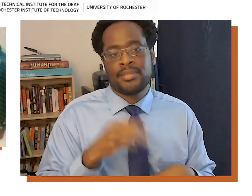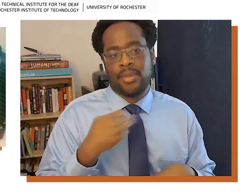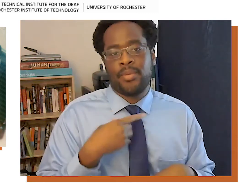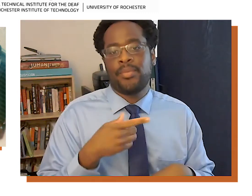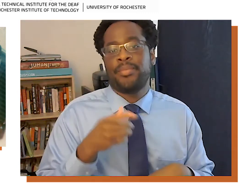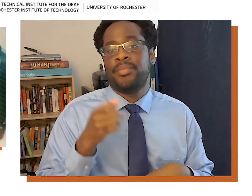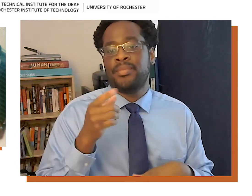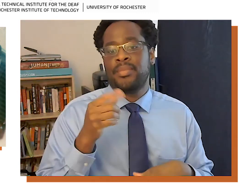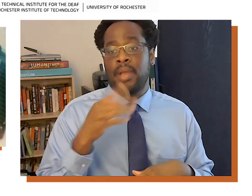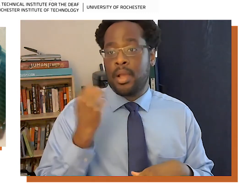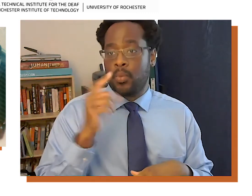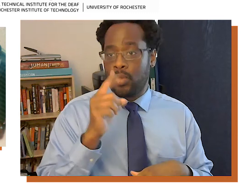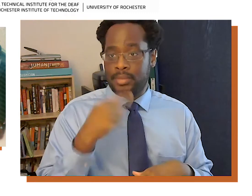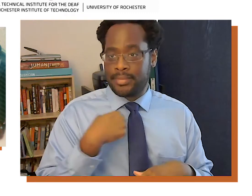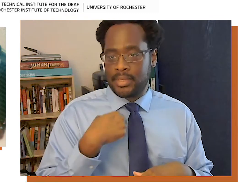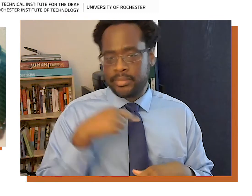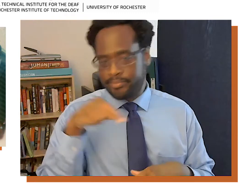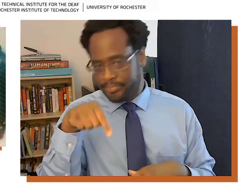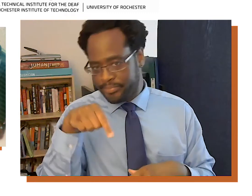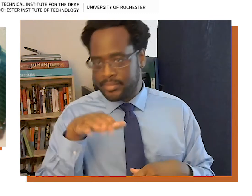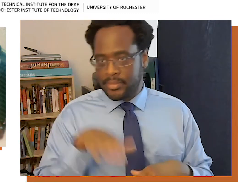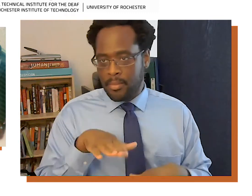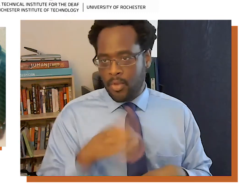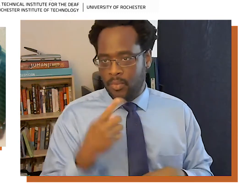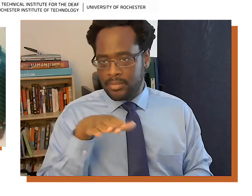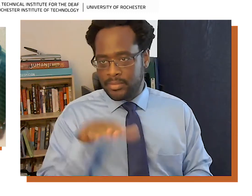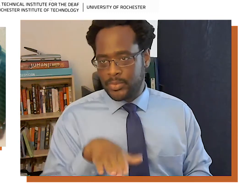I'm the little boy in the front.